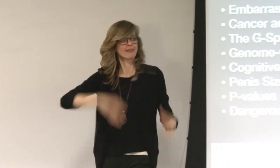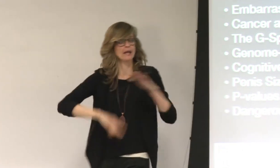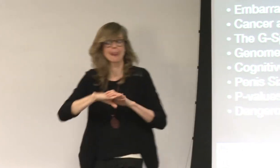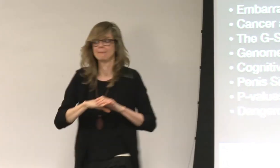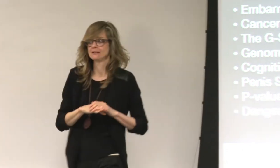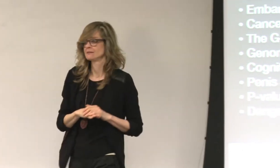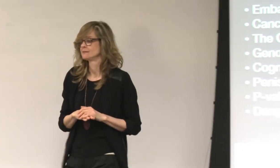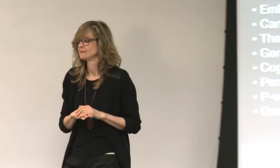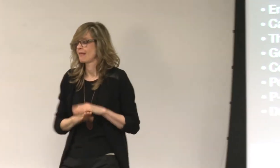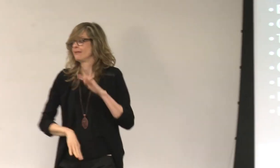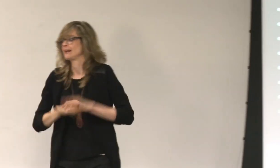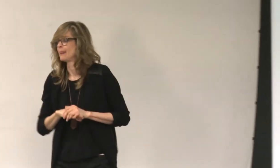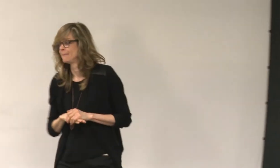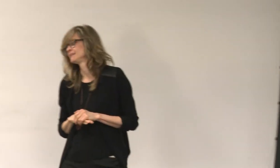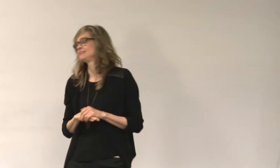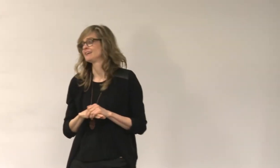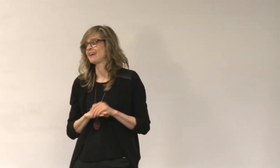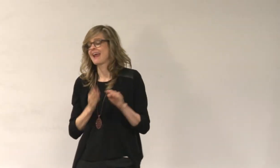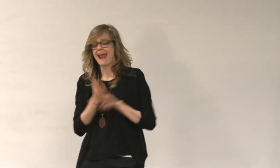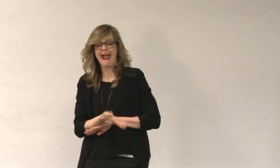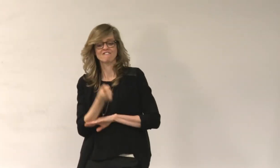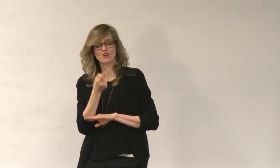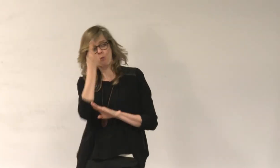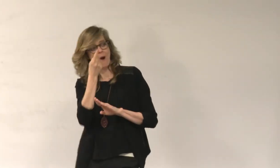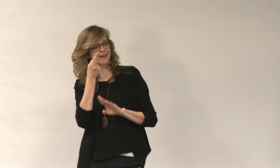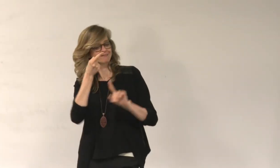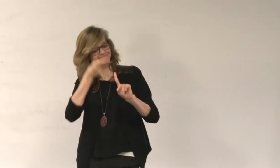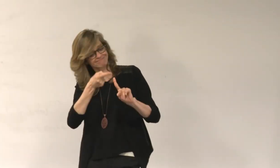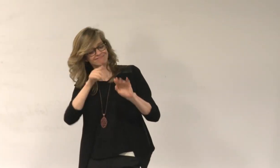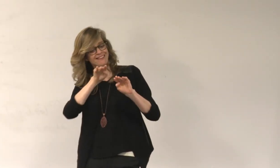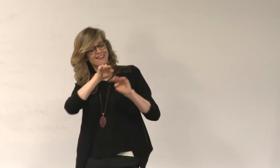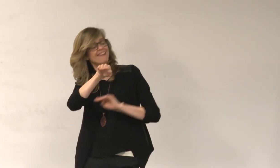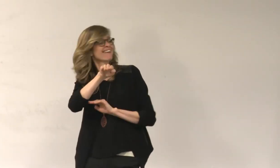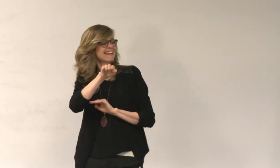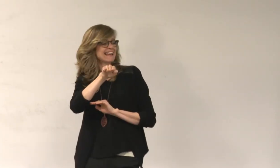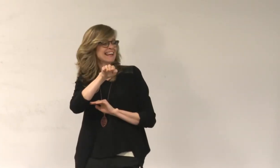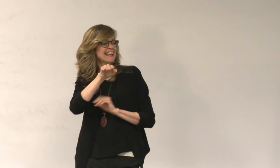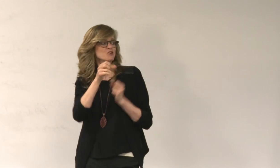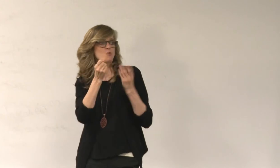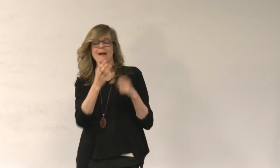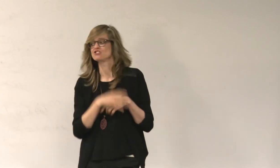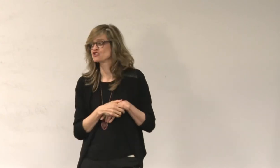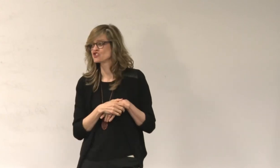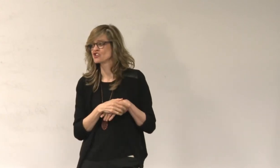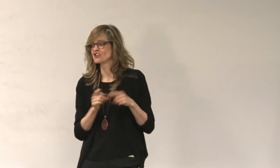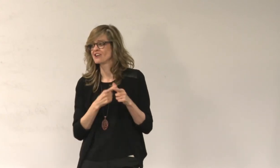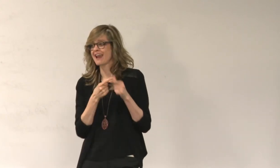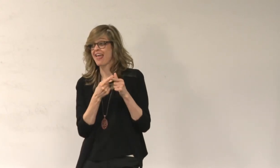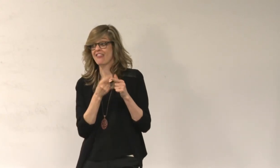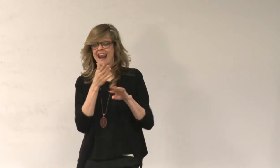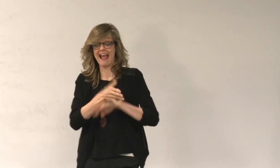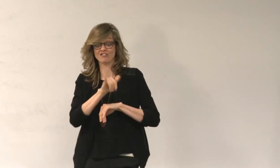THE ATTRACTIVENESS DID NOT NECESSARILY INCREASE AFTER A CERTAIN LEVEL. IT WENT UP TO A POINT,